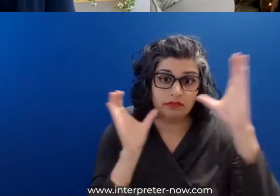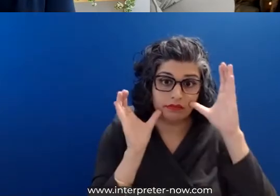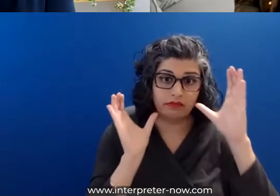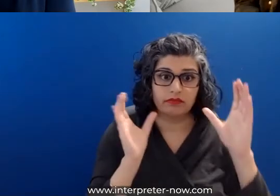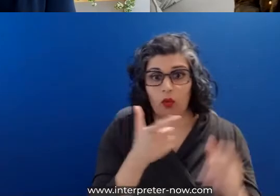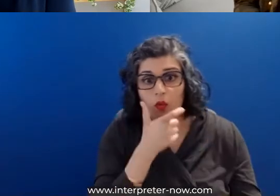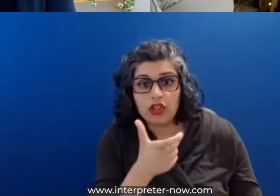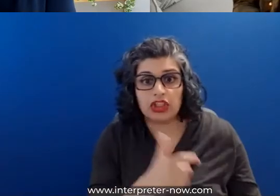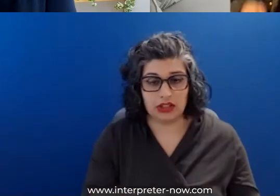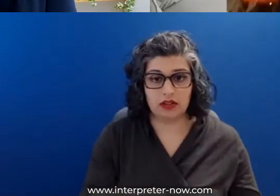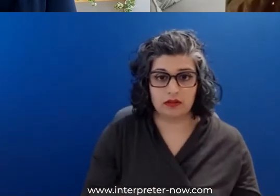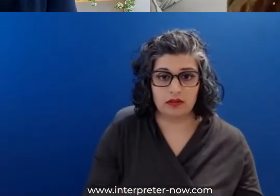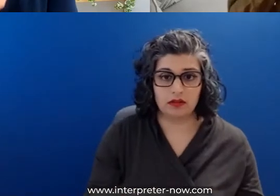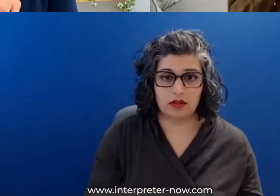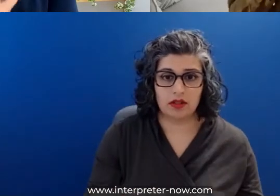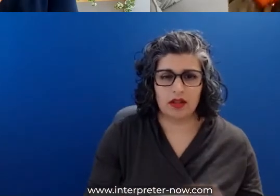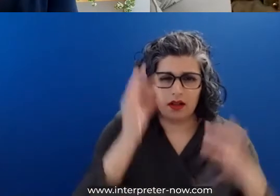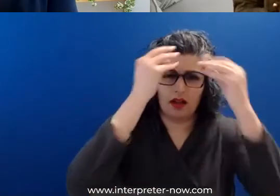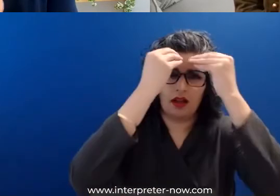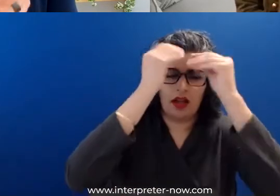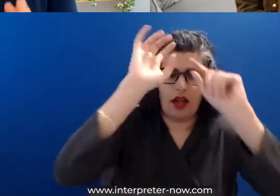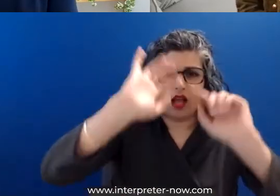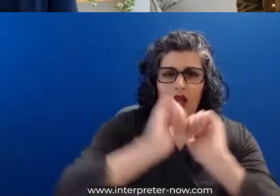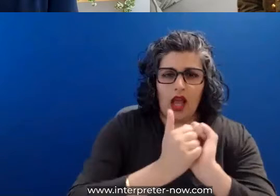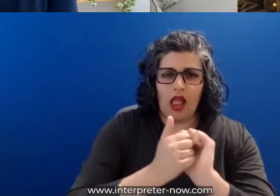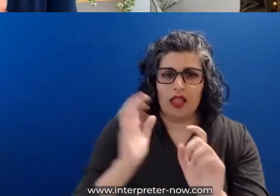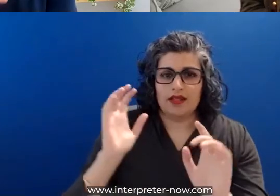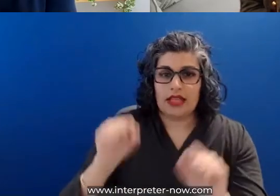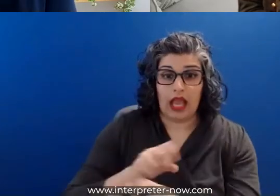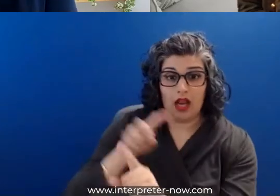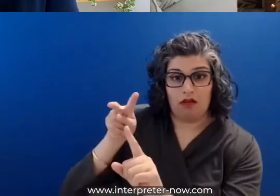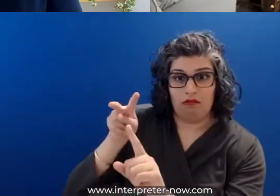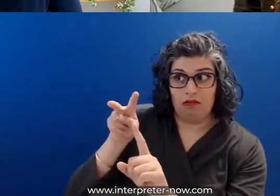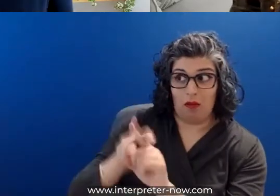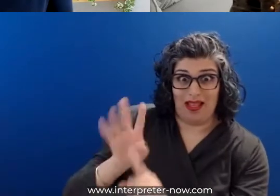watching our show are thinking about how this can apply to their work. So maybe we could